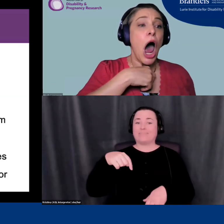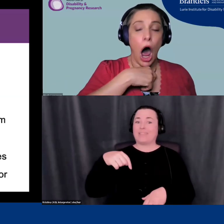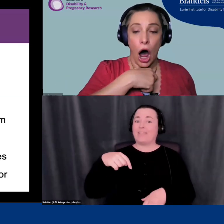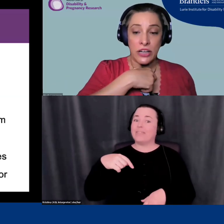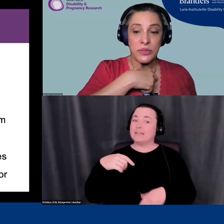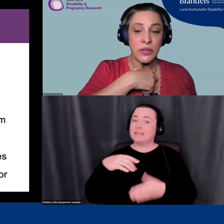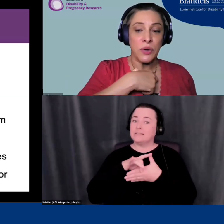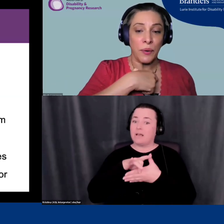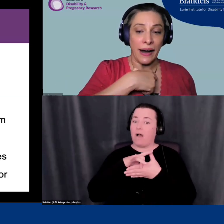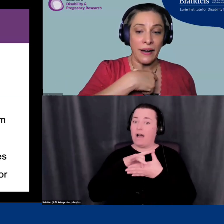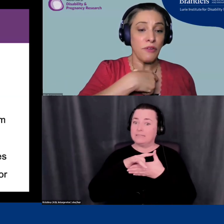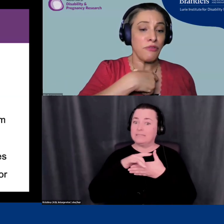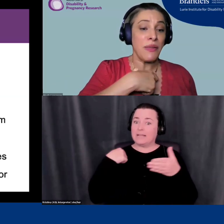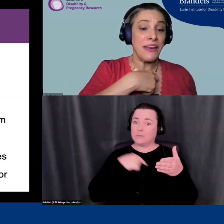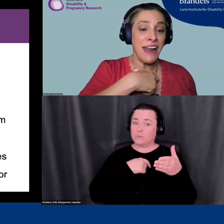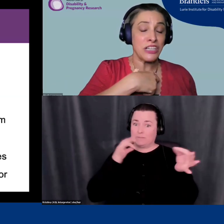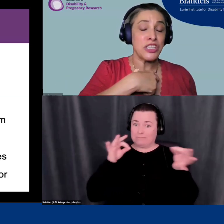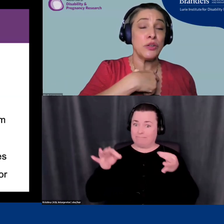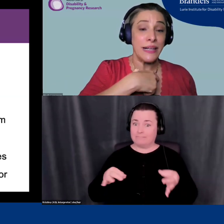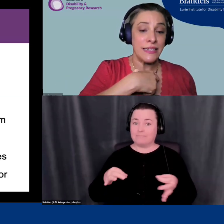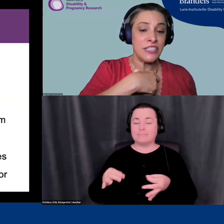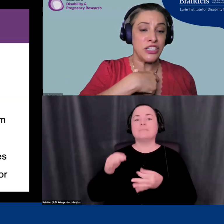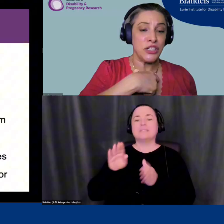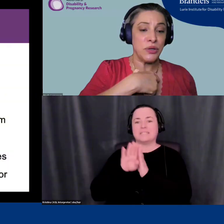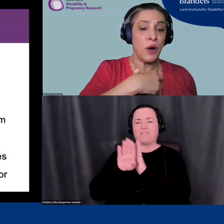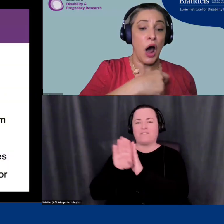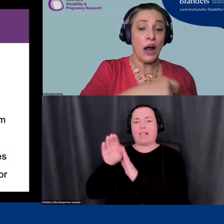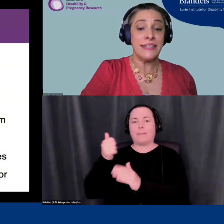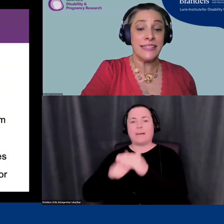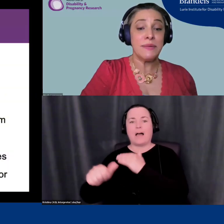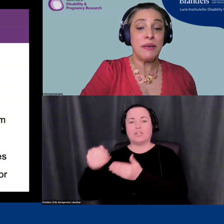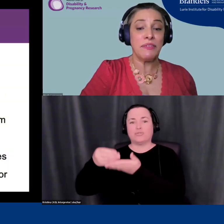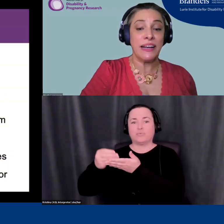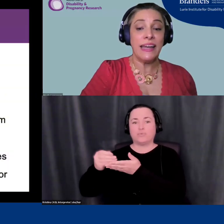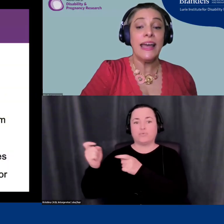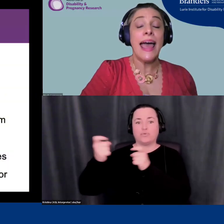under a grant from the National Institute on Disability,